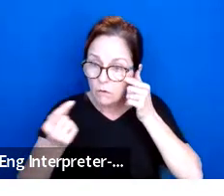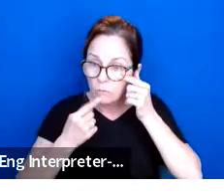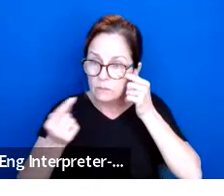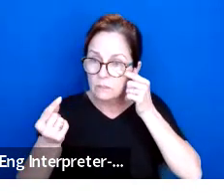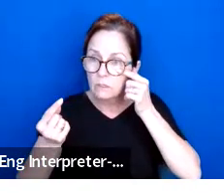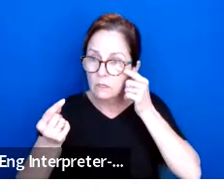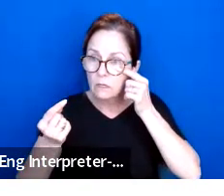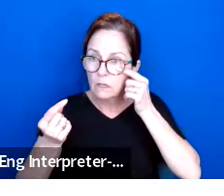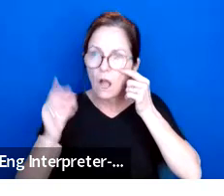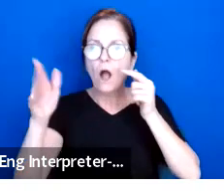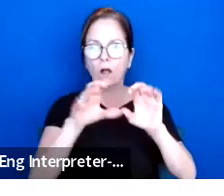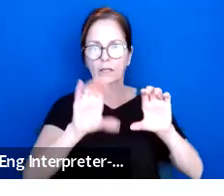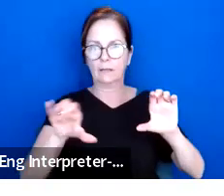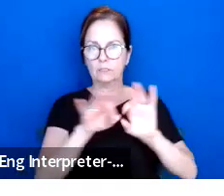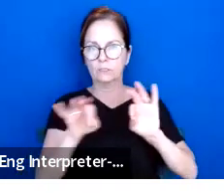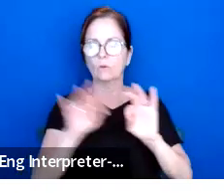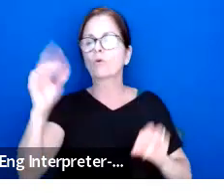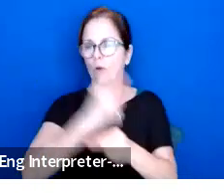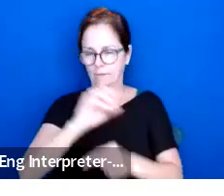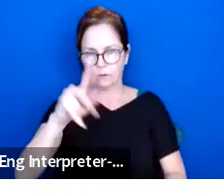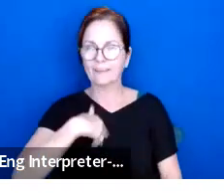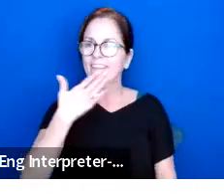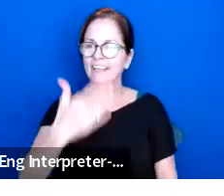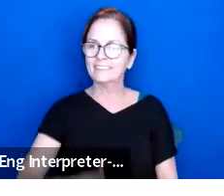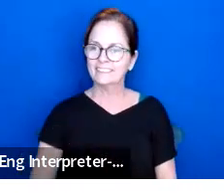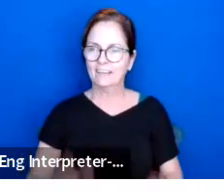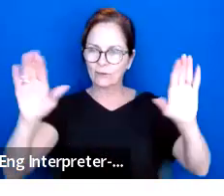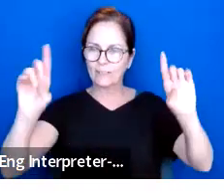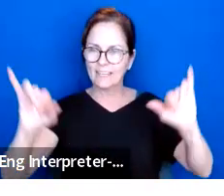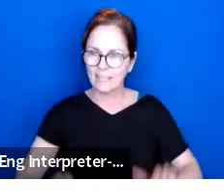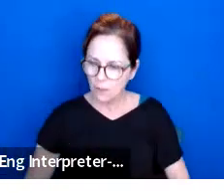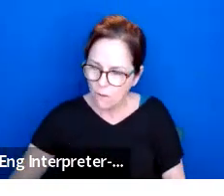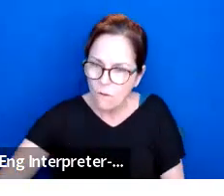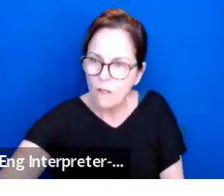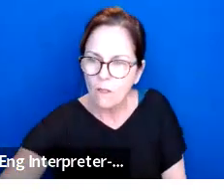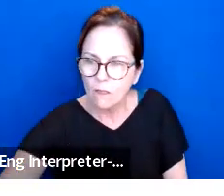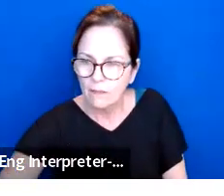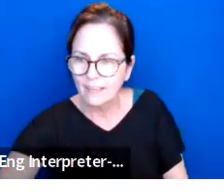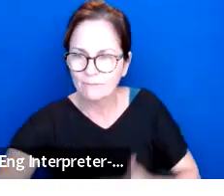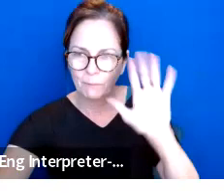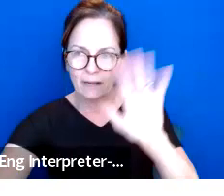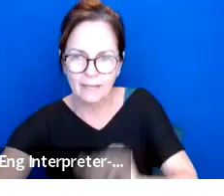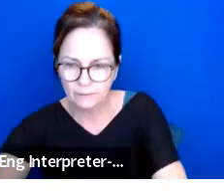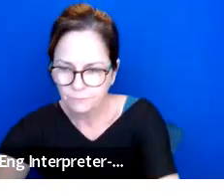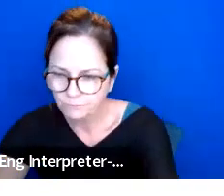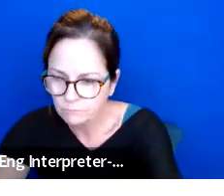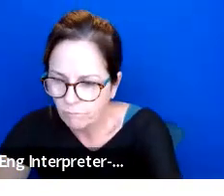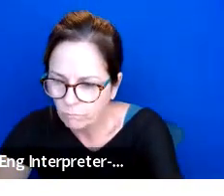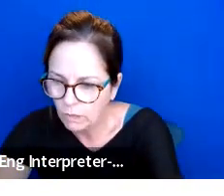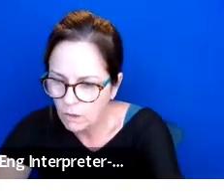Will be capped as well. Caption 2. Right. Okay, thanks. Have a great day. Thank you so much. You too. Thank you.